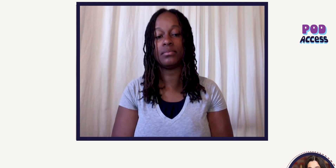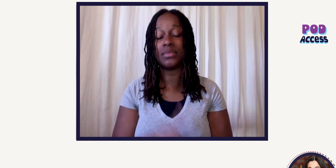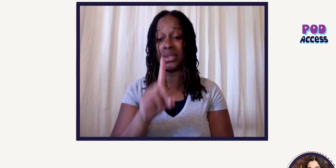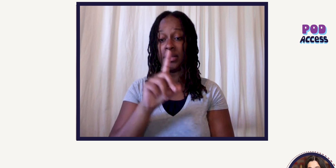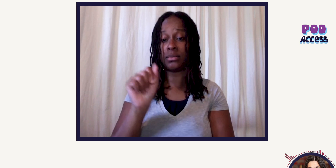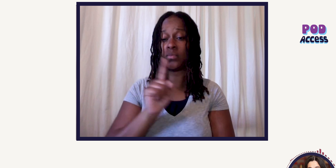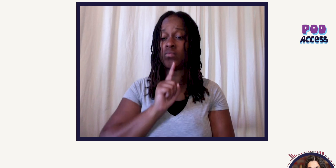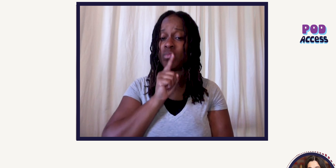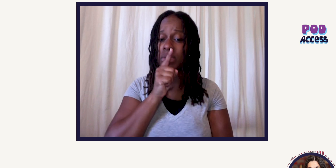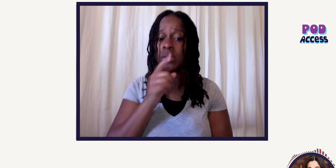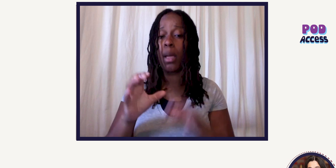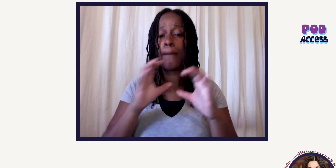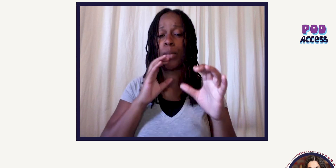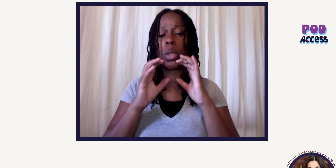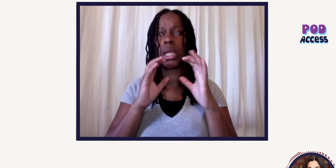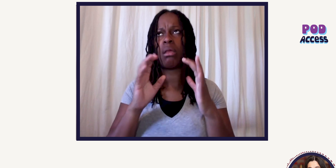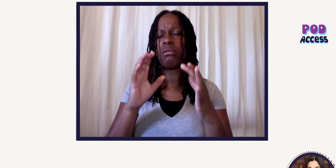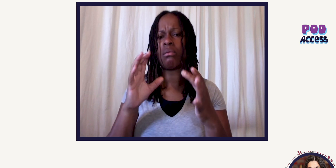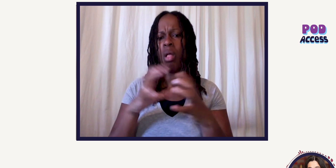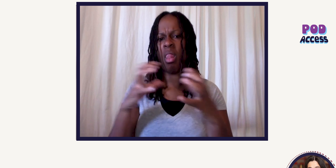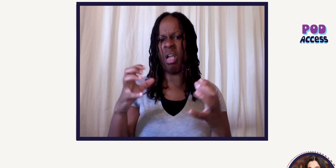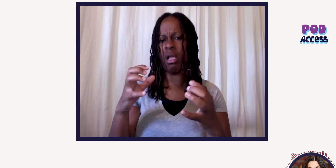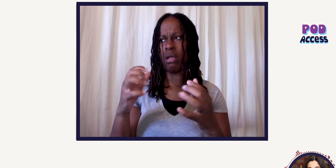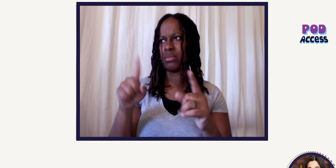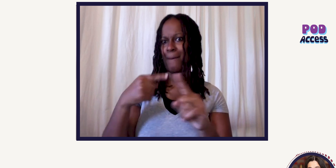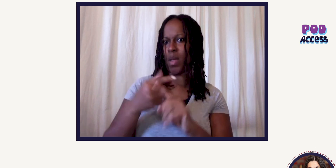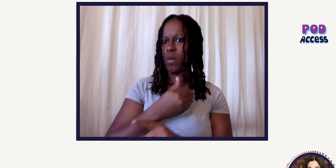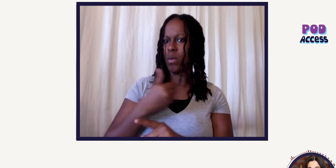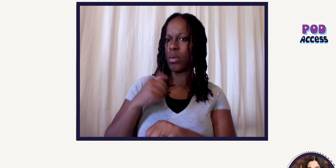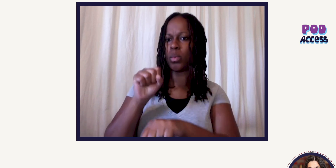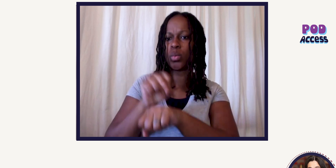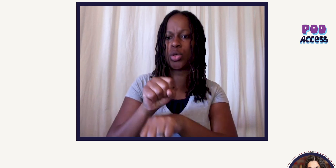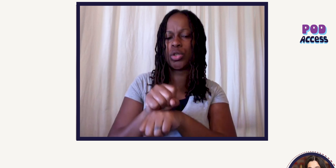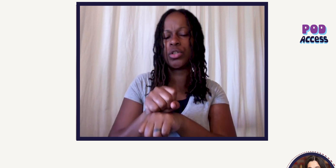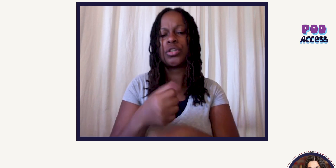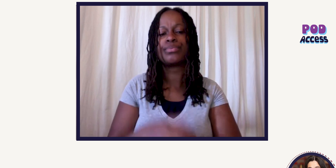Disability really communicates a lot about our work. So when we put all those things together, “Speak disability